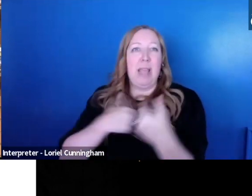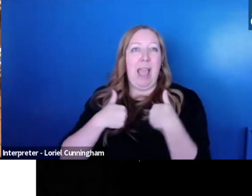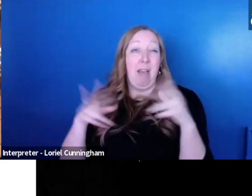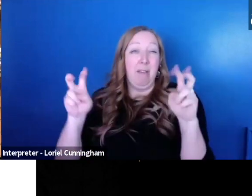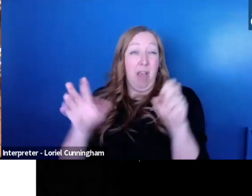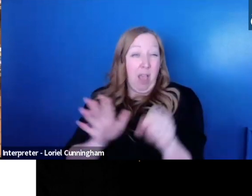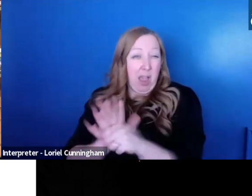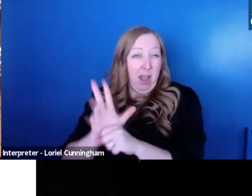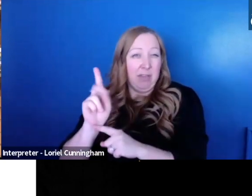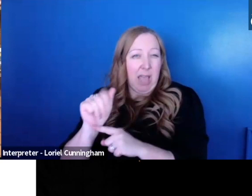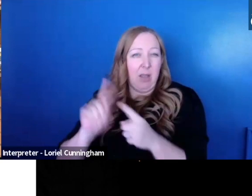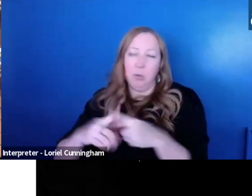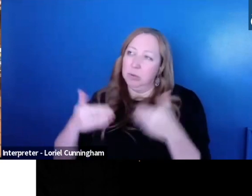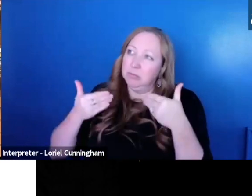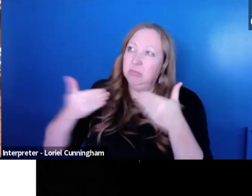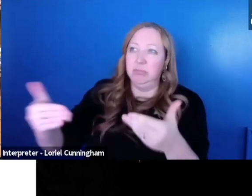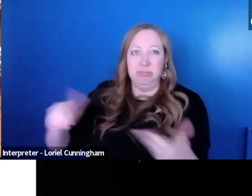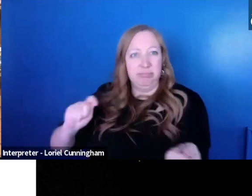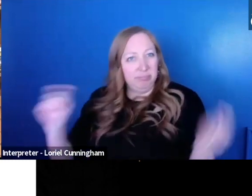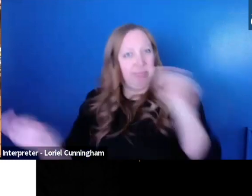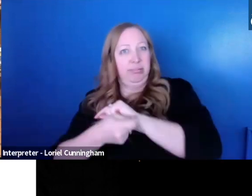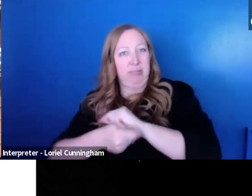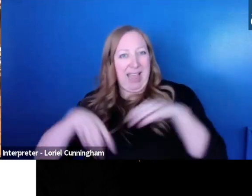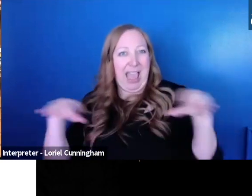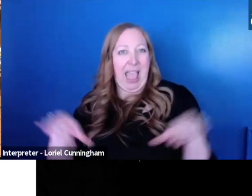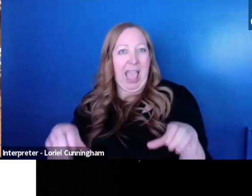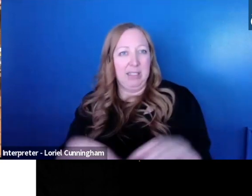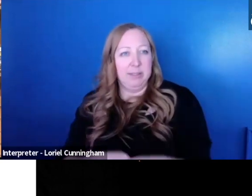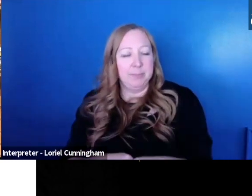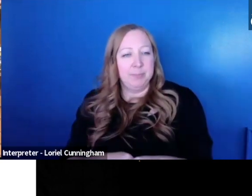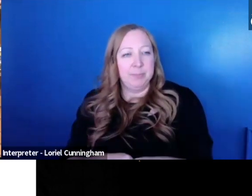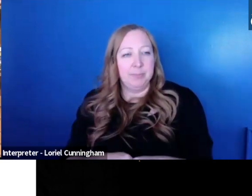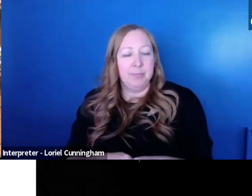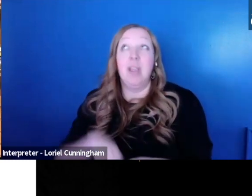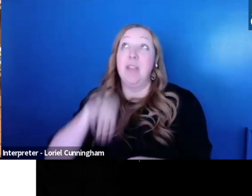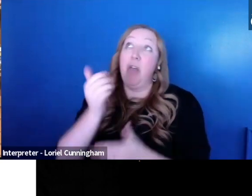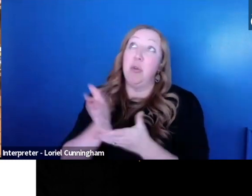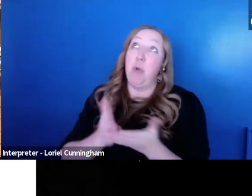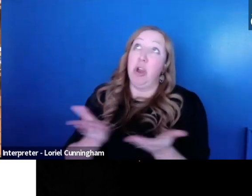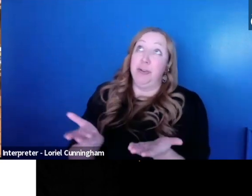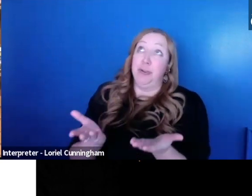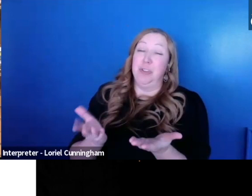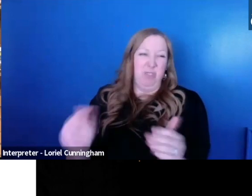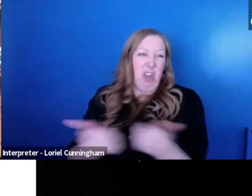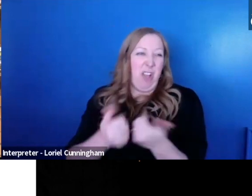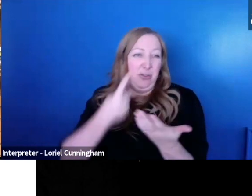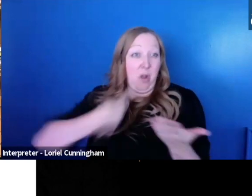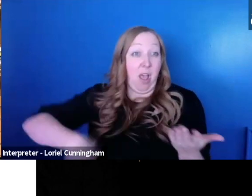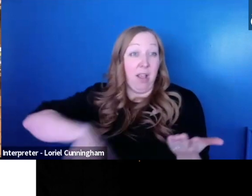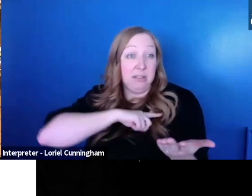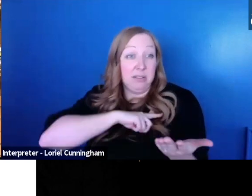other part here, and this is a challenge I think we have to do, particularly when we're thinking about healthcare,